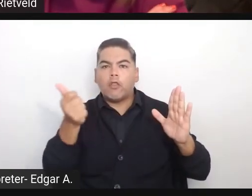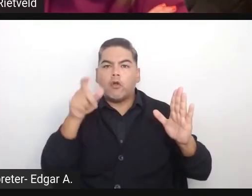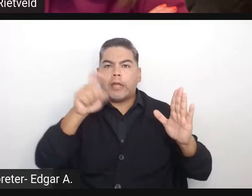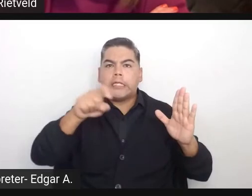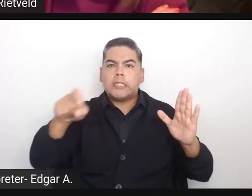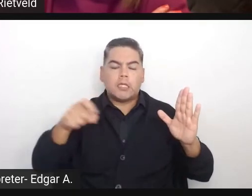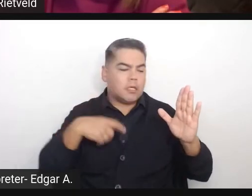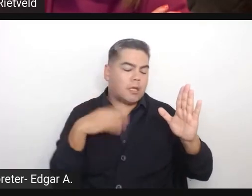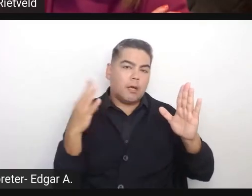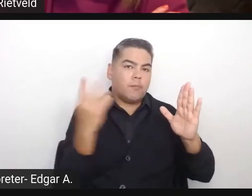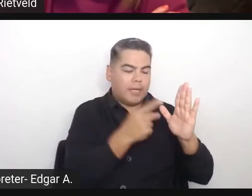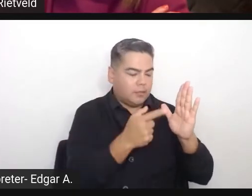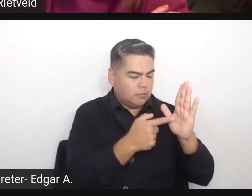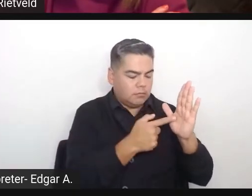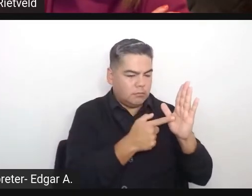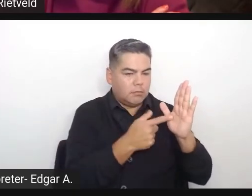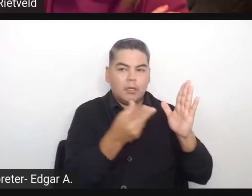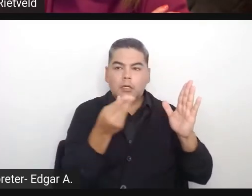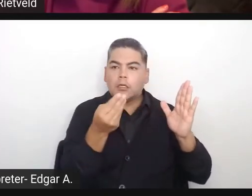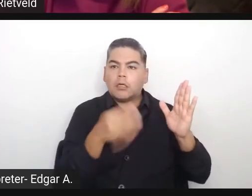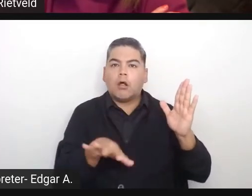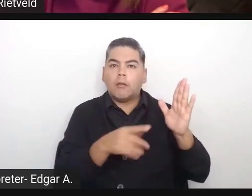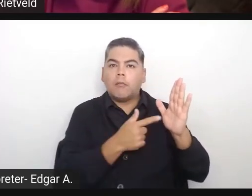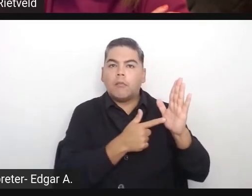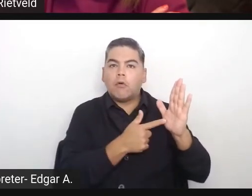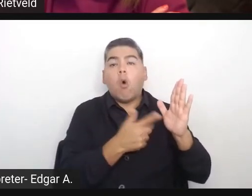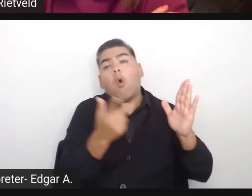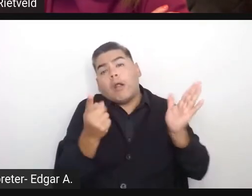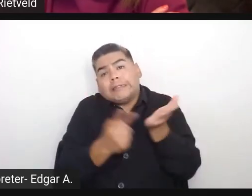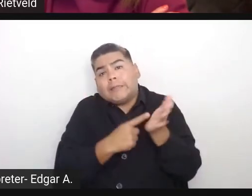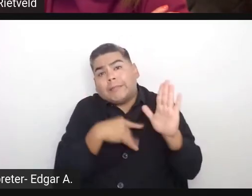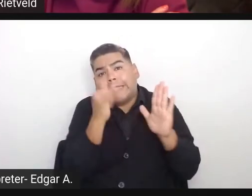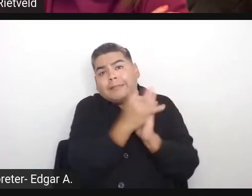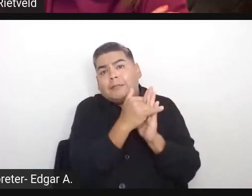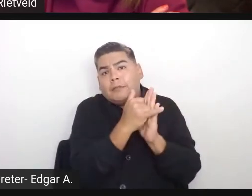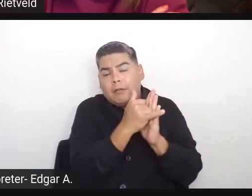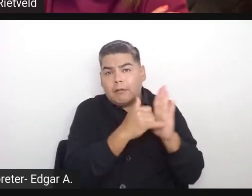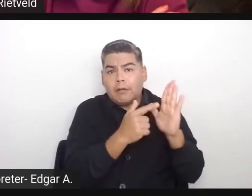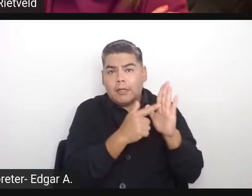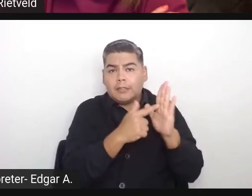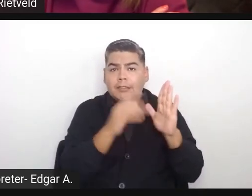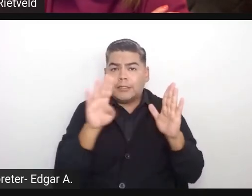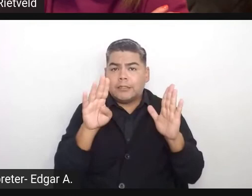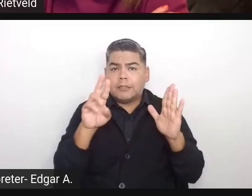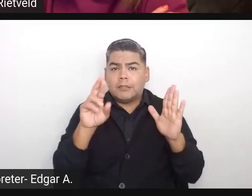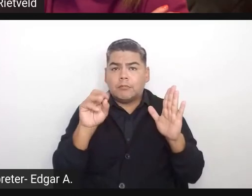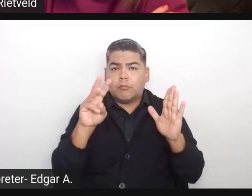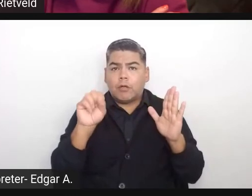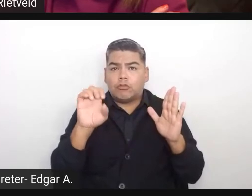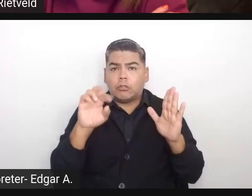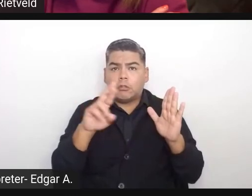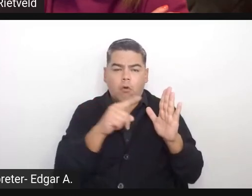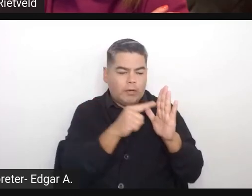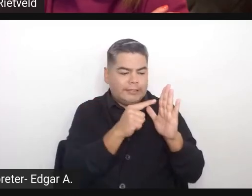and it disappears versus in some cases it stays. Is that strictly a browser issue or is there somewhere to ensure,